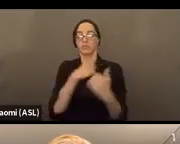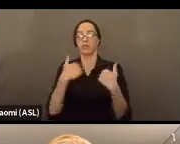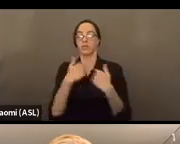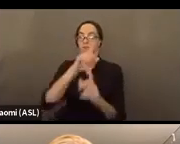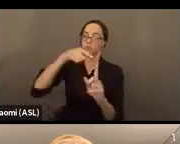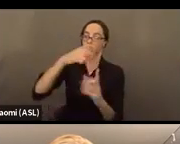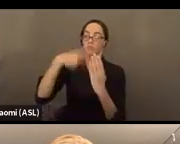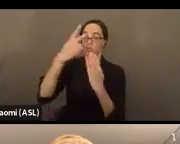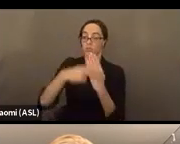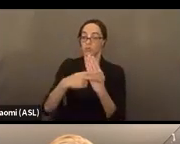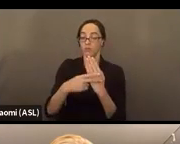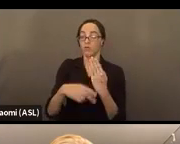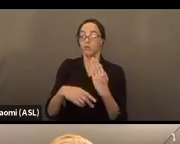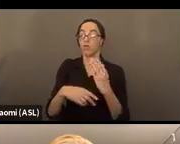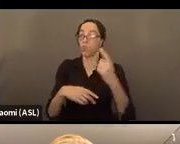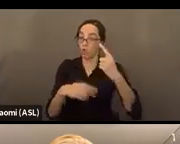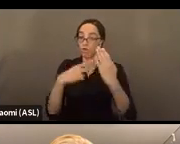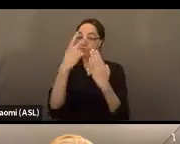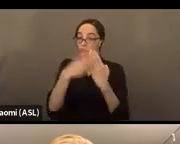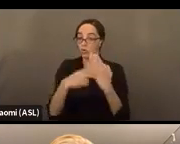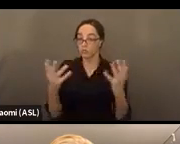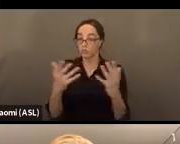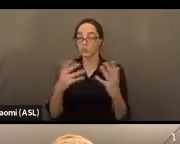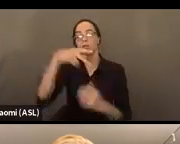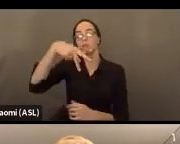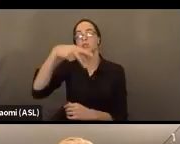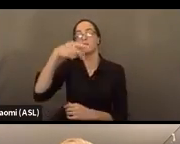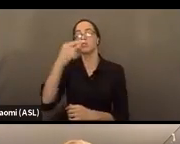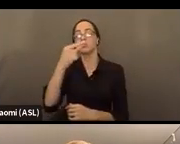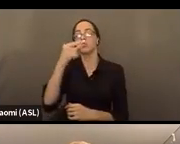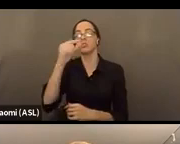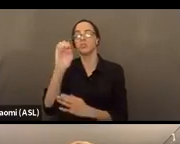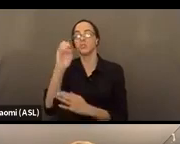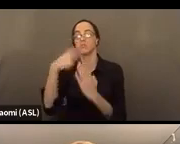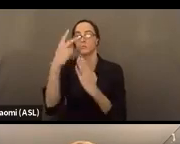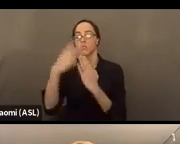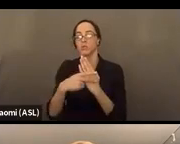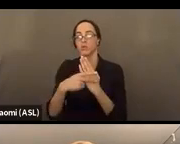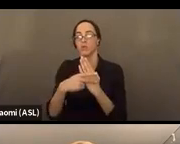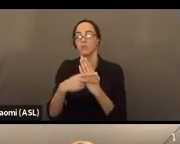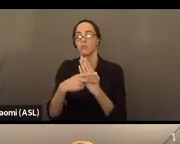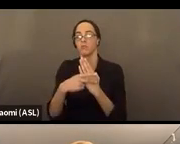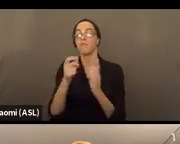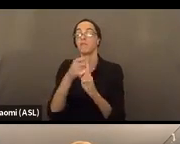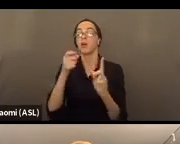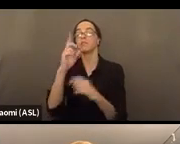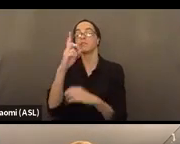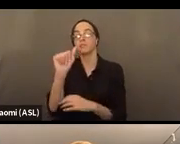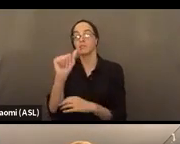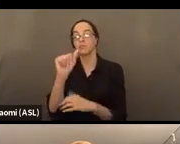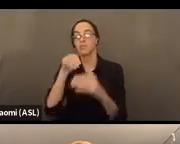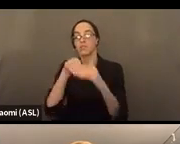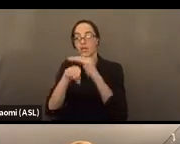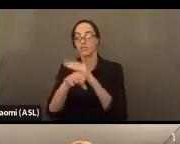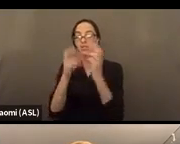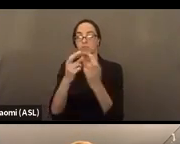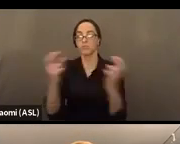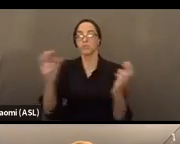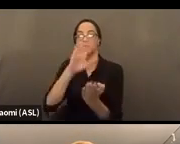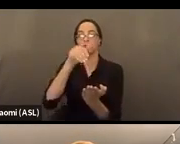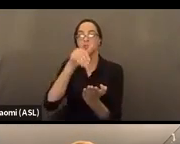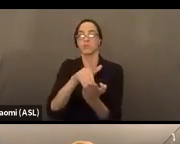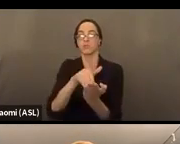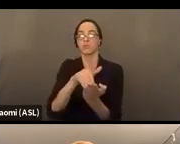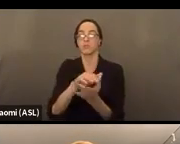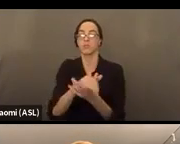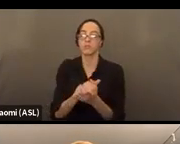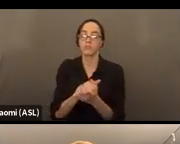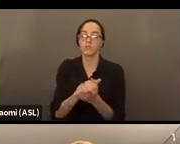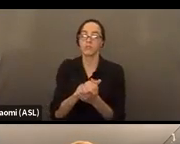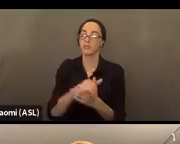program it's disability disaster access resource center so this is specifically for psps events